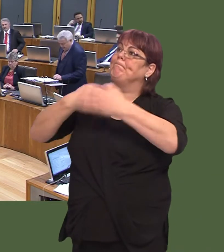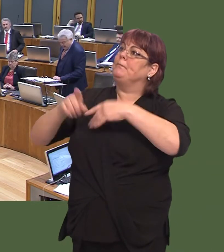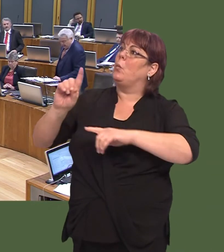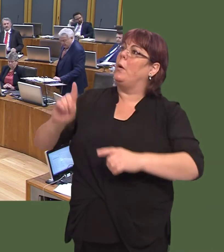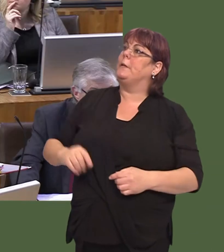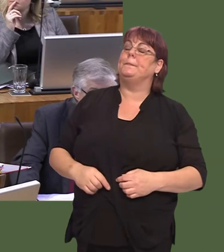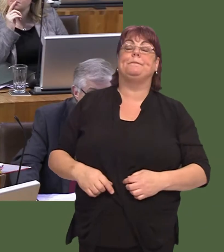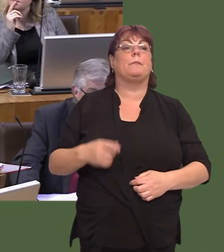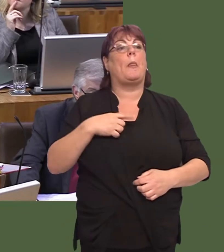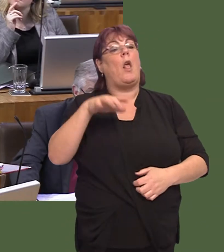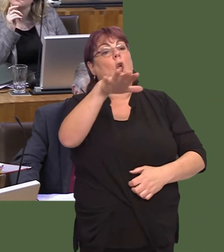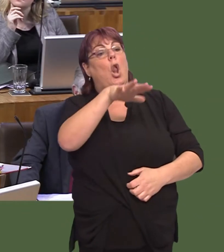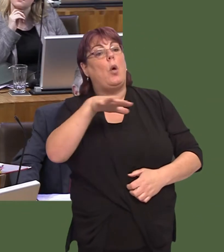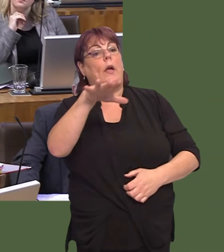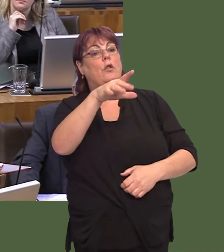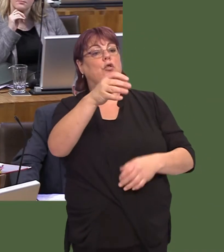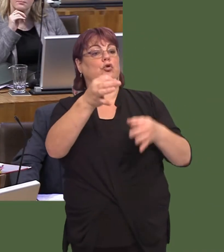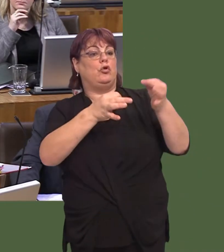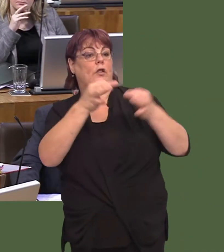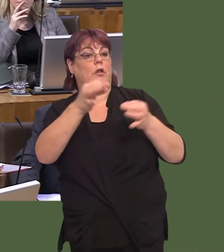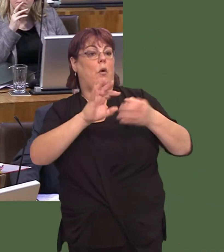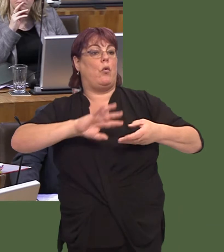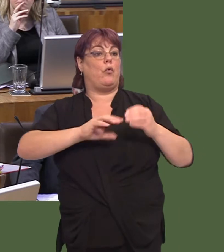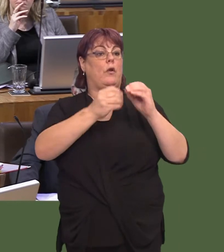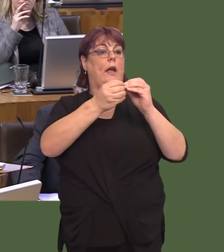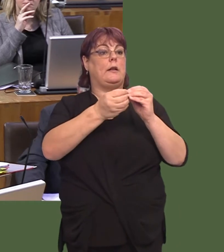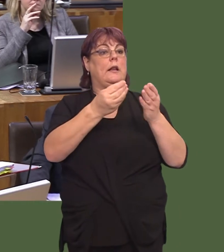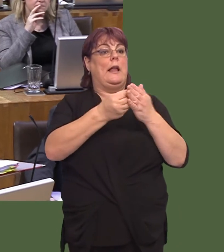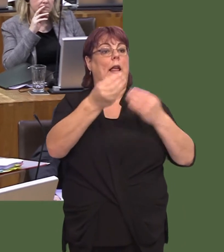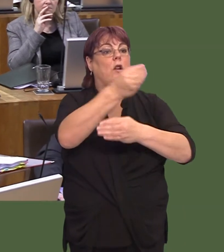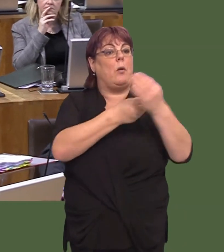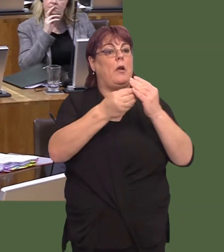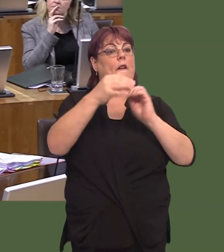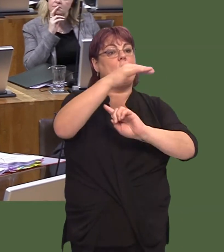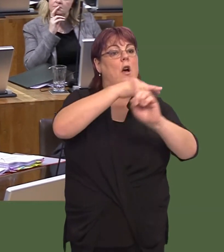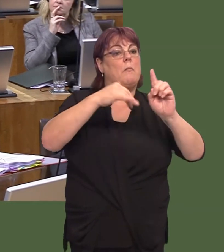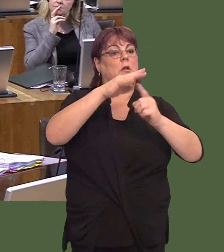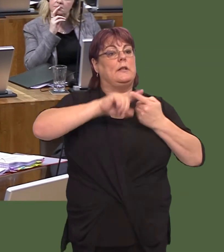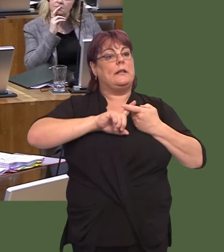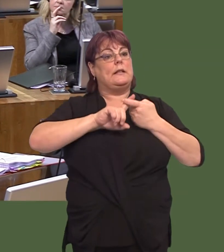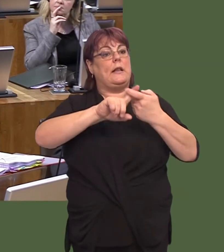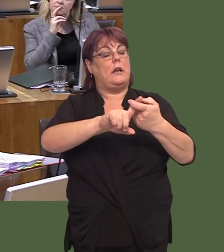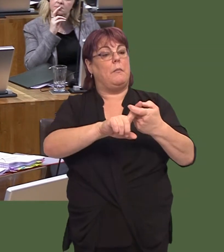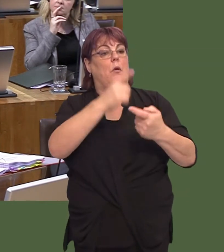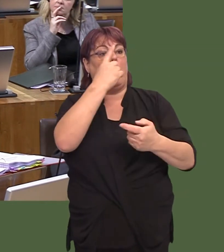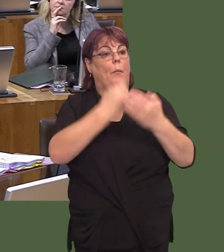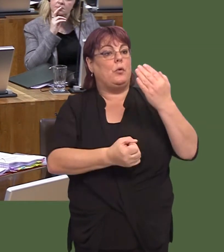an economically and environmentally sustainable estate that is aligned with this Governmentís future needs.